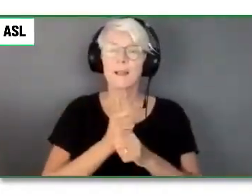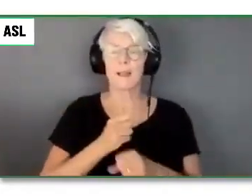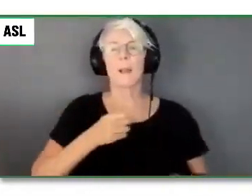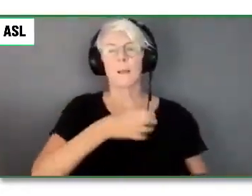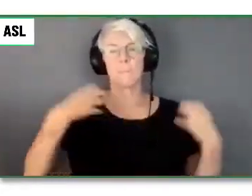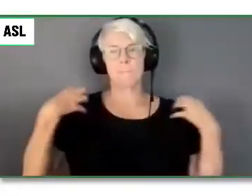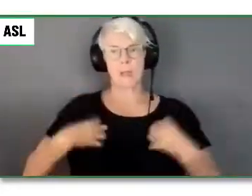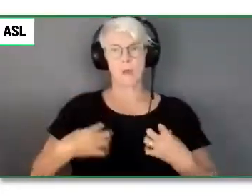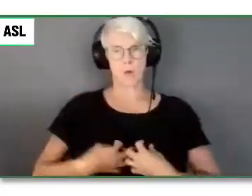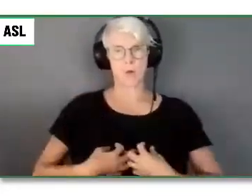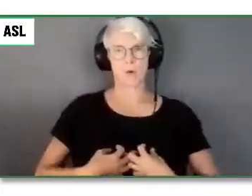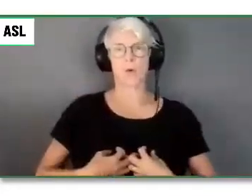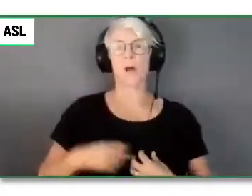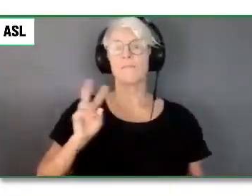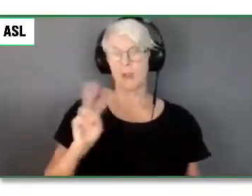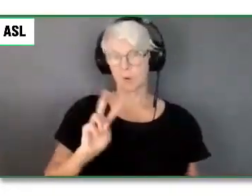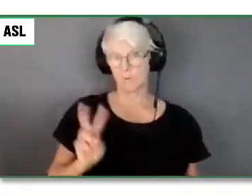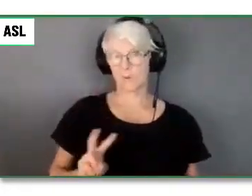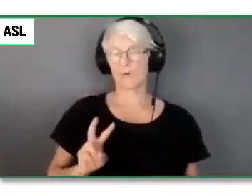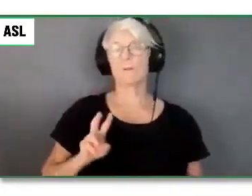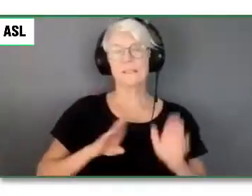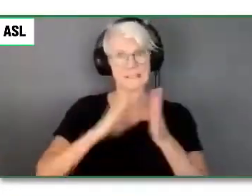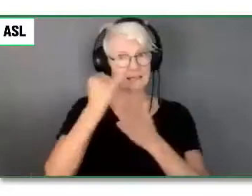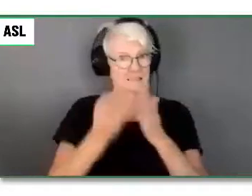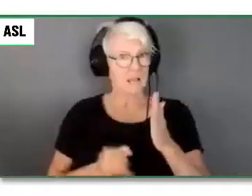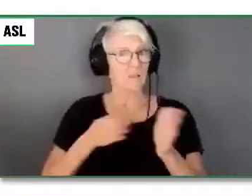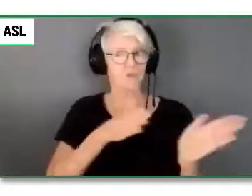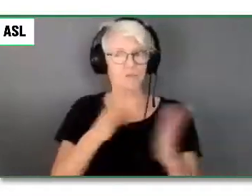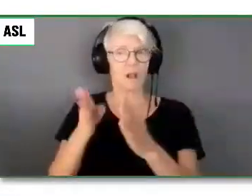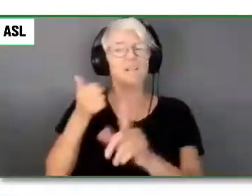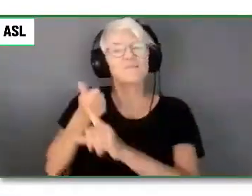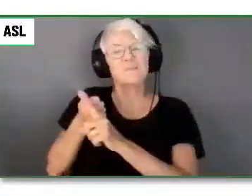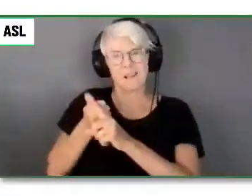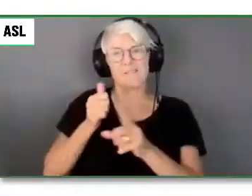has been up a lot of trails with people with disabilities in the Canadian